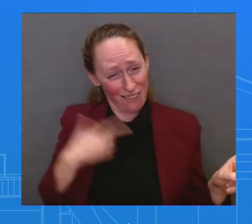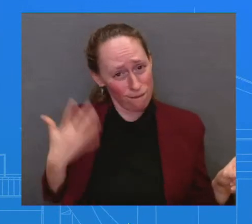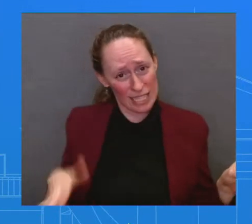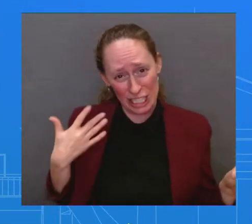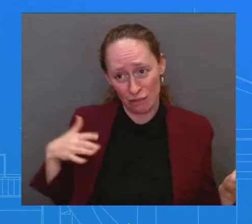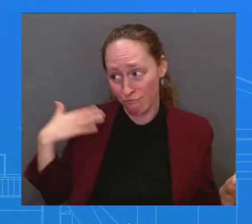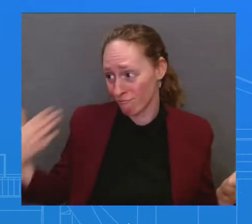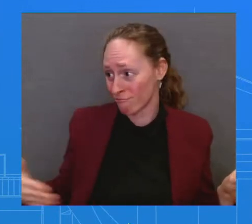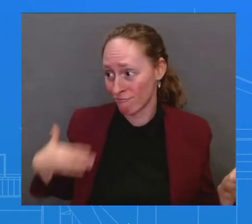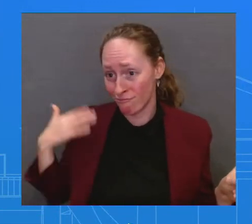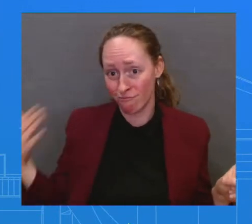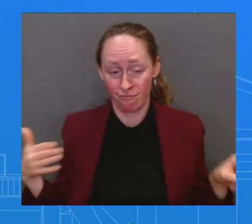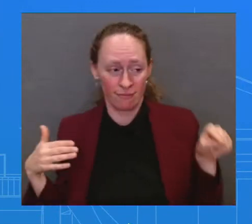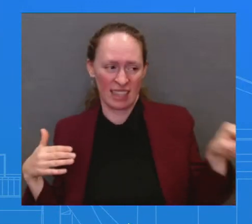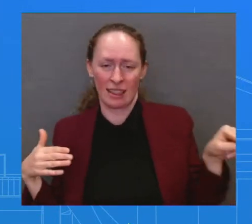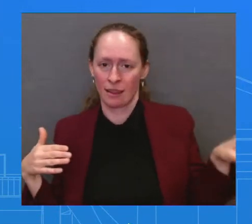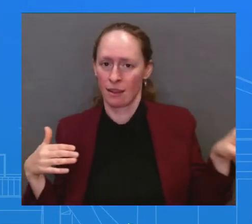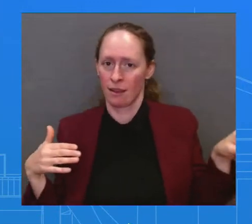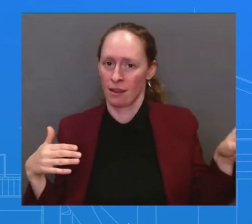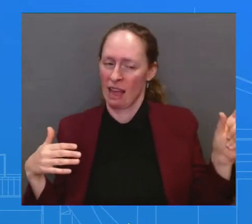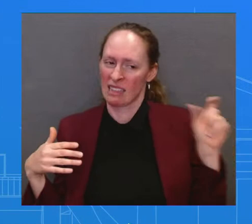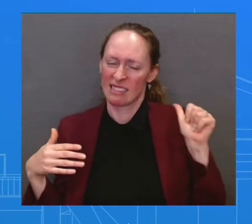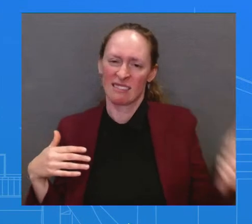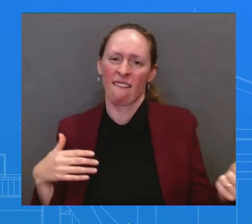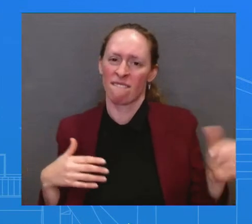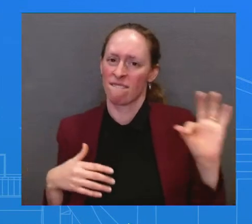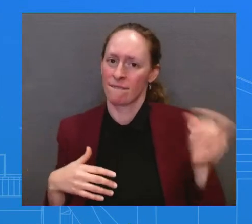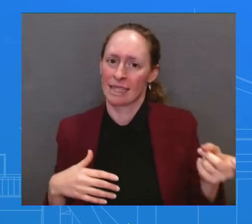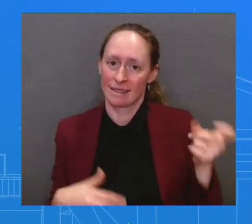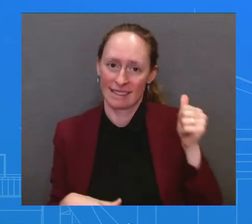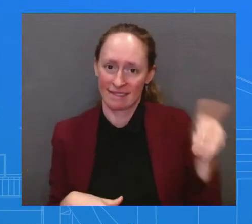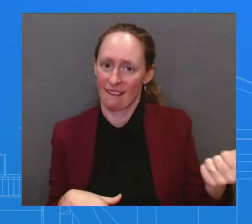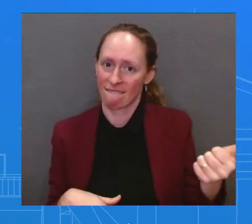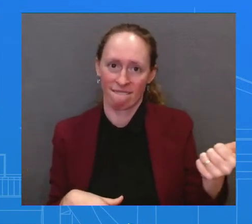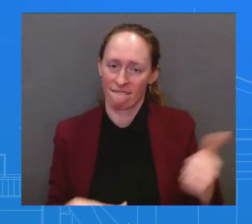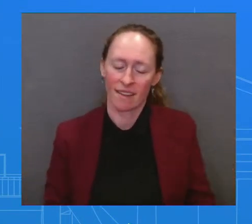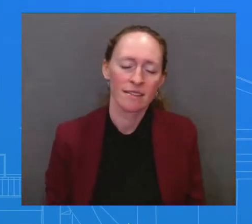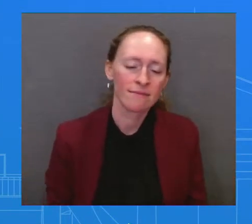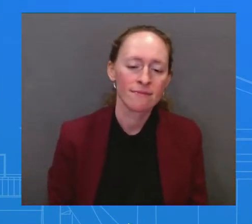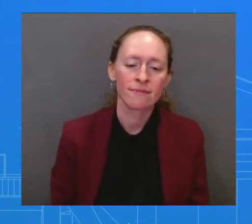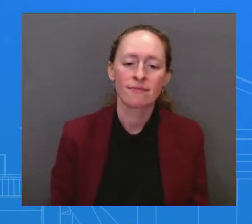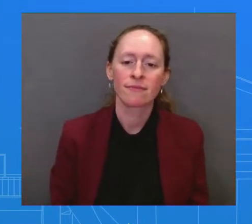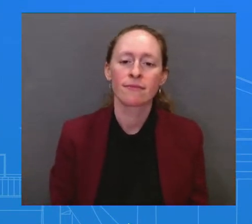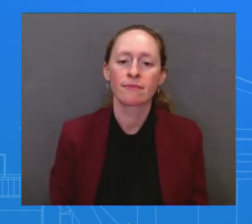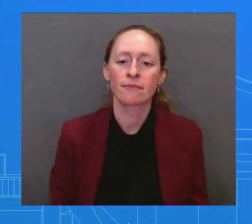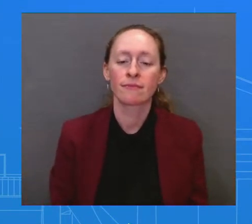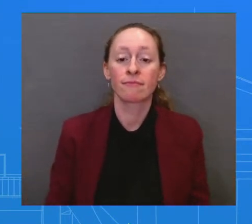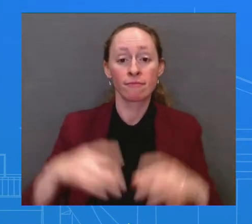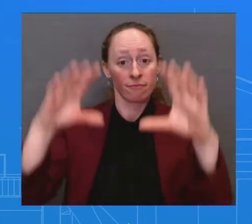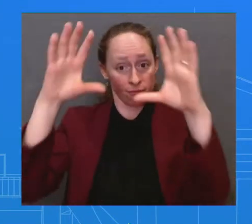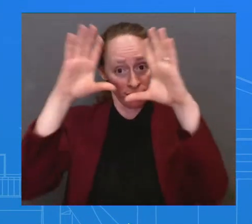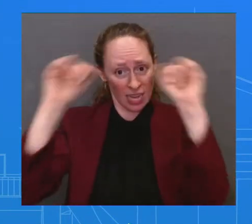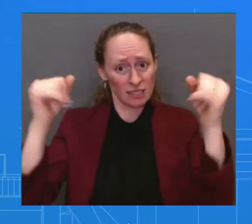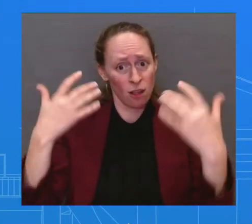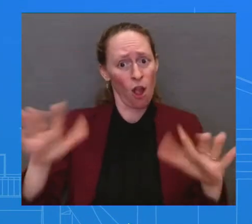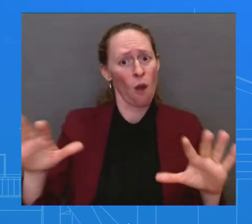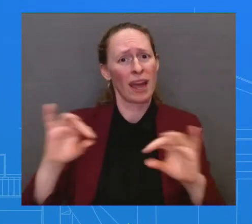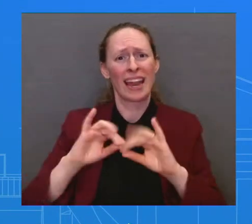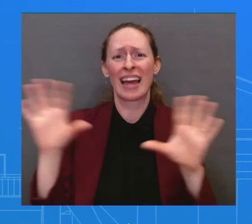What he says in private is certainly what -- what he says in private is the same as what he says publicly, which is there is no reason for Republicans to shut down the government.